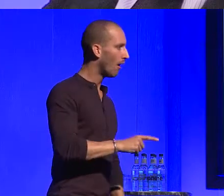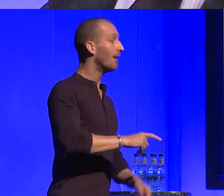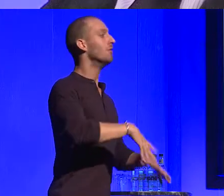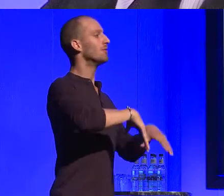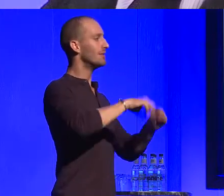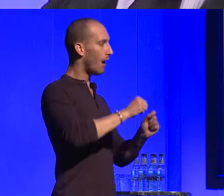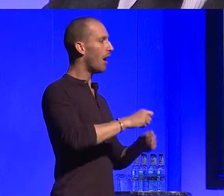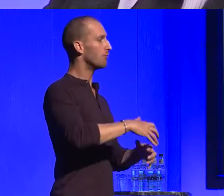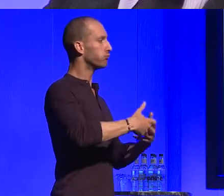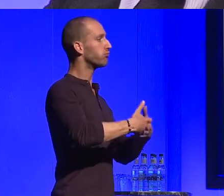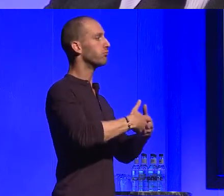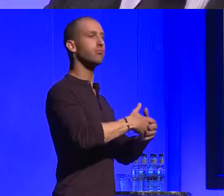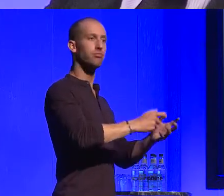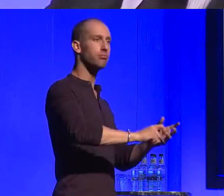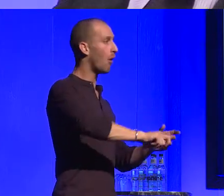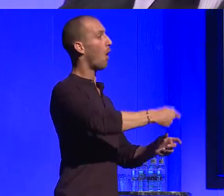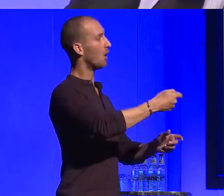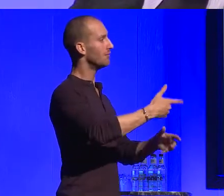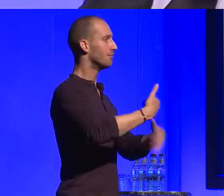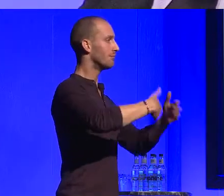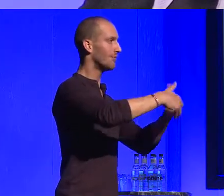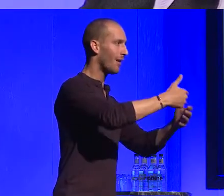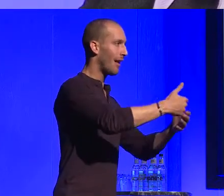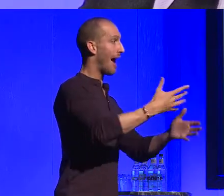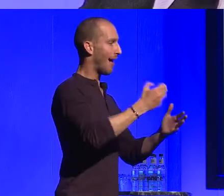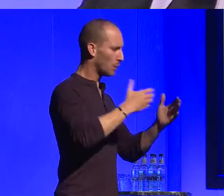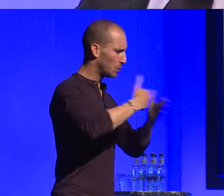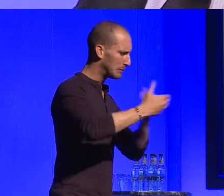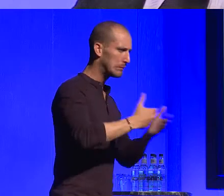the backlogs, and dealing with all the crises that have happened over the weekend and which